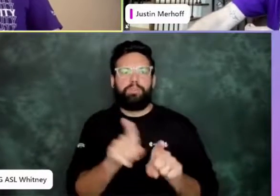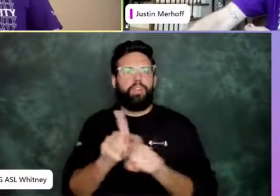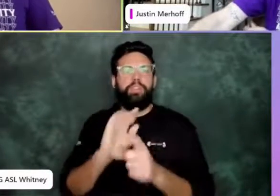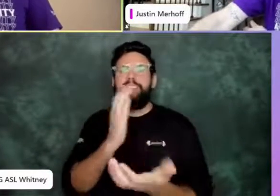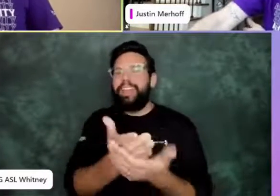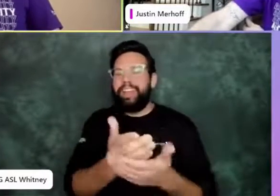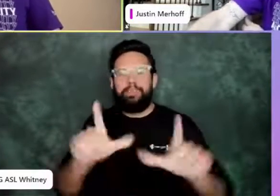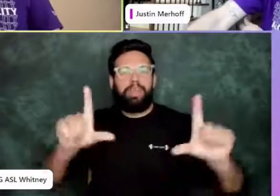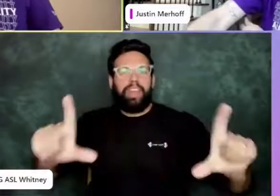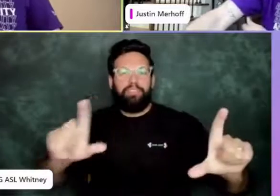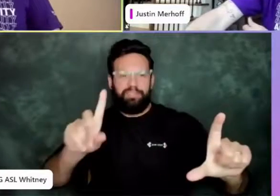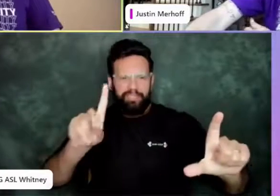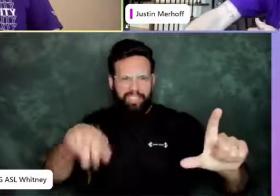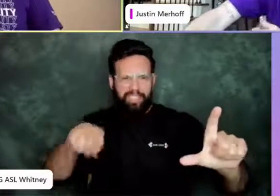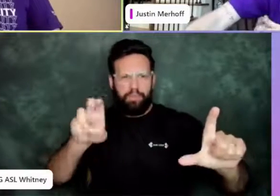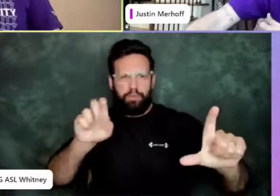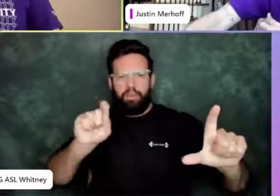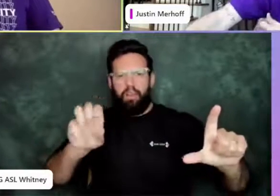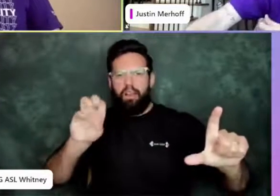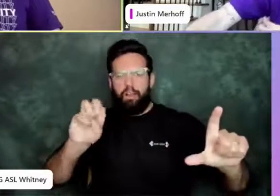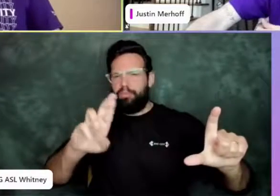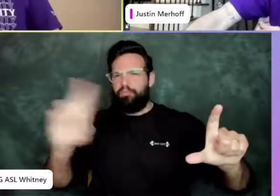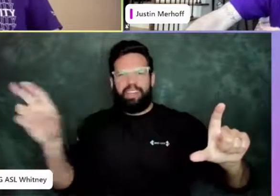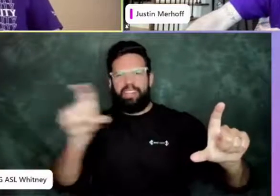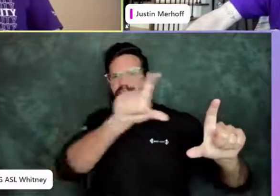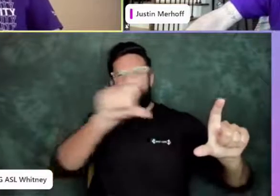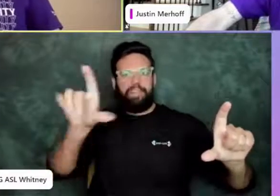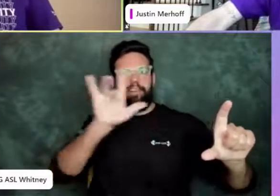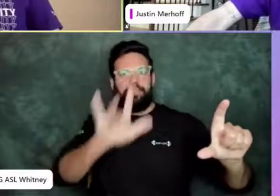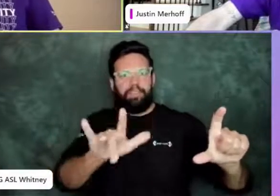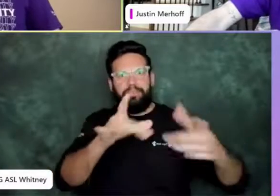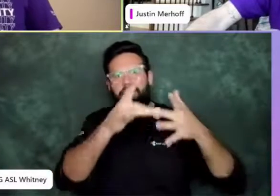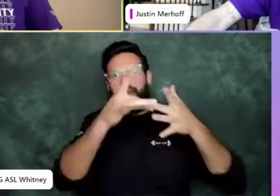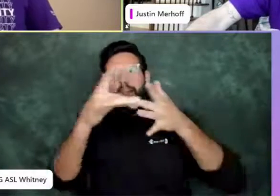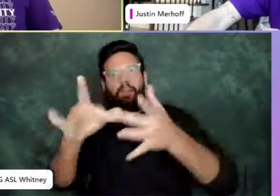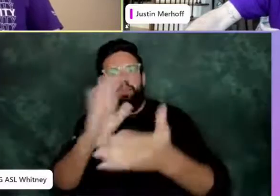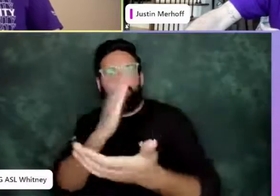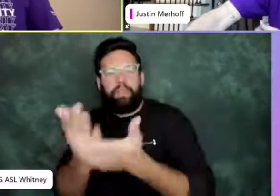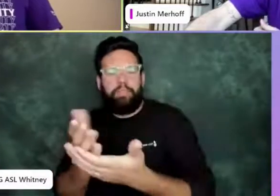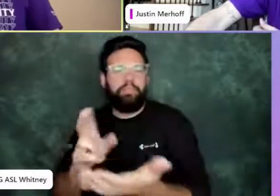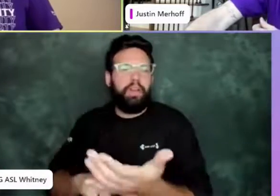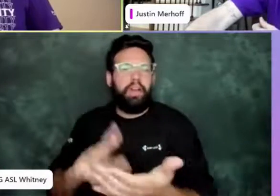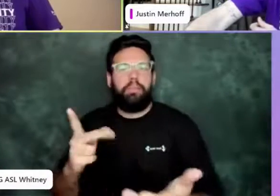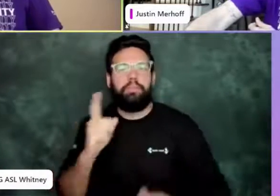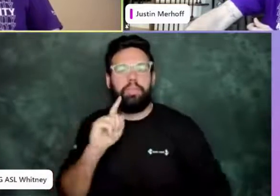that will take you through all the details I covered in my presentation as well as a link from there to sign up for the beta.